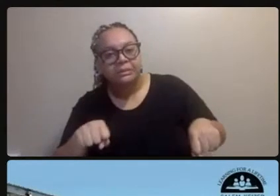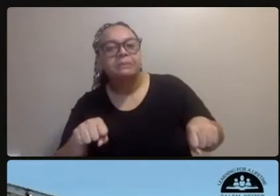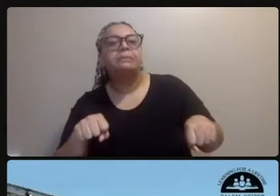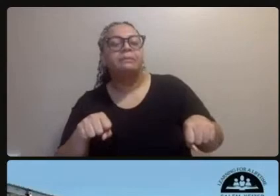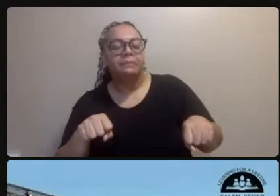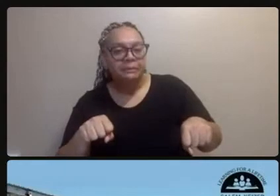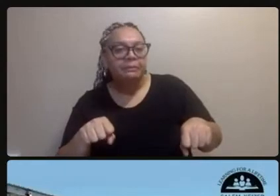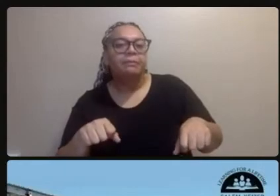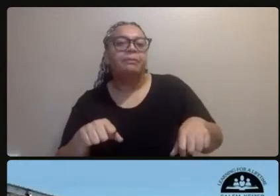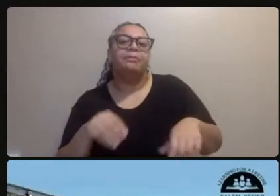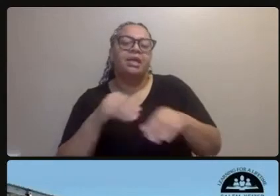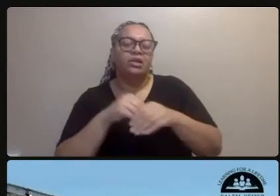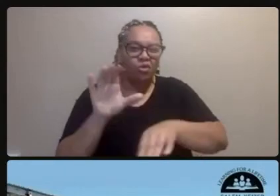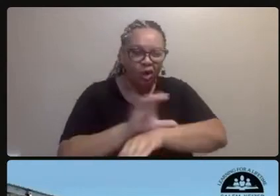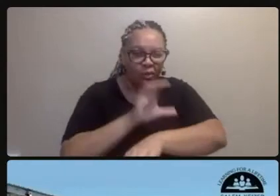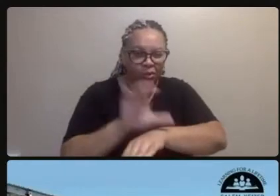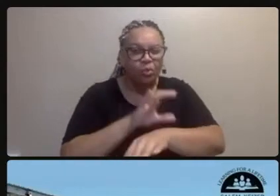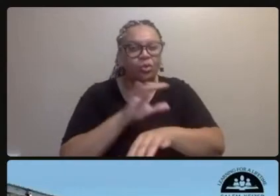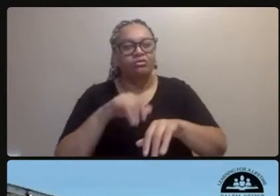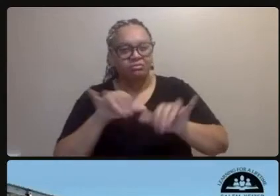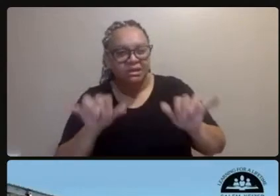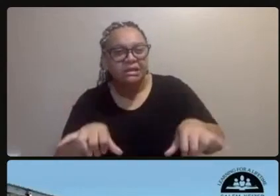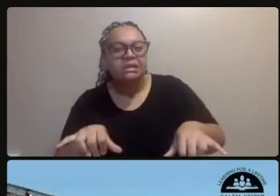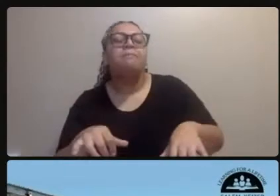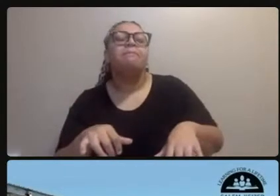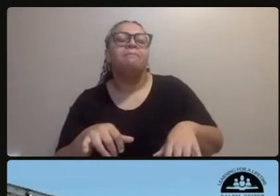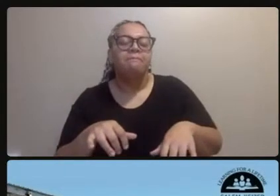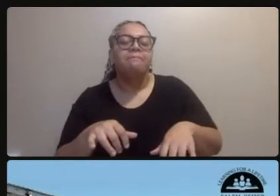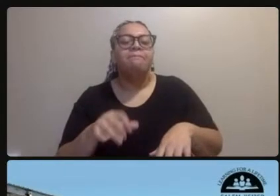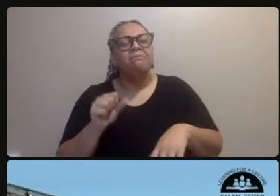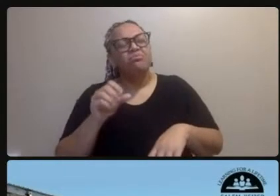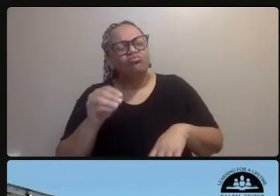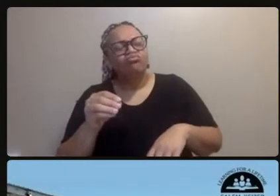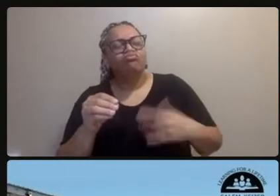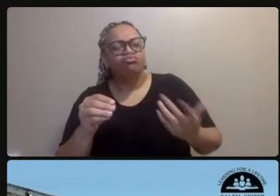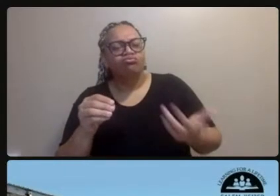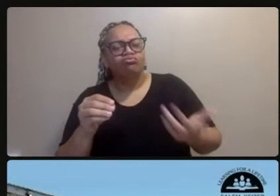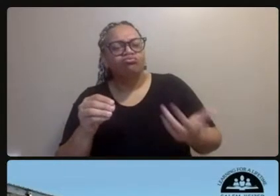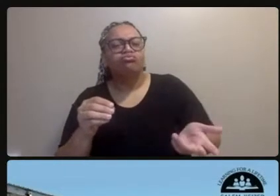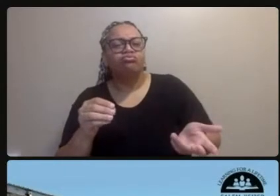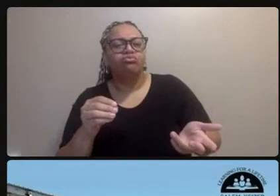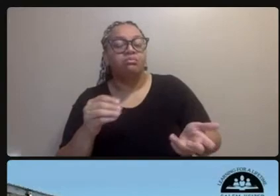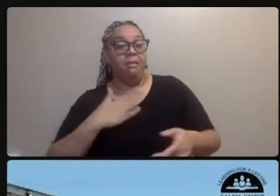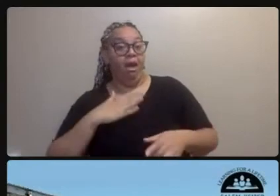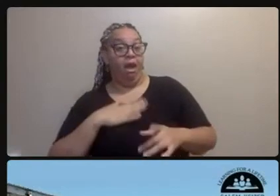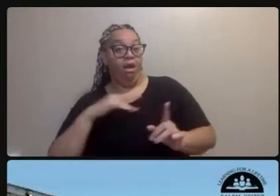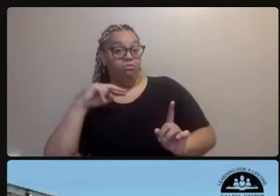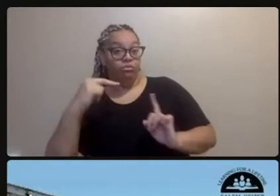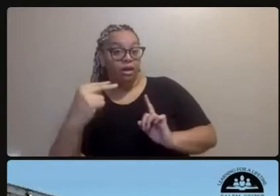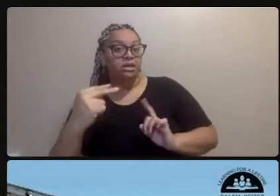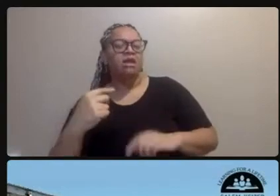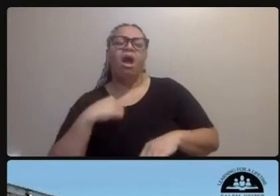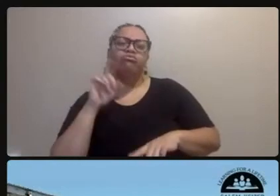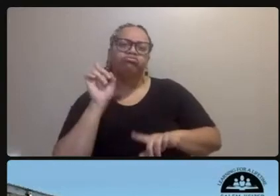TOGETHER AND WE LOOK AT CHANGES